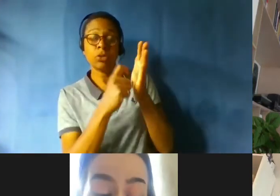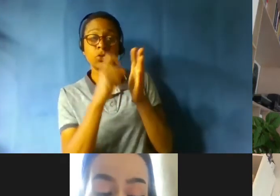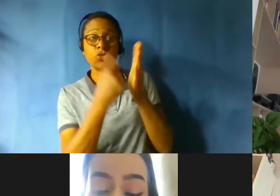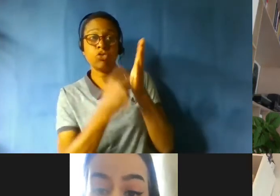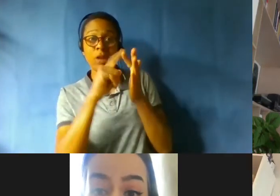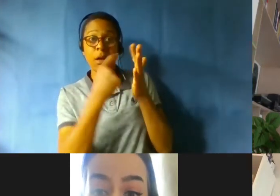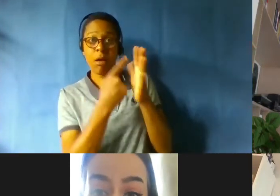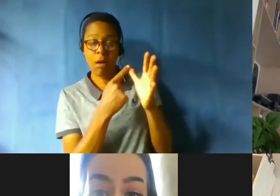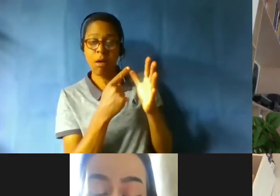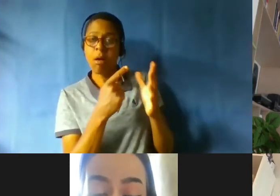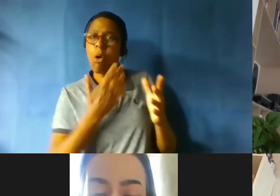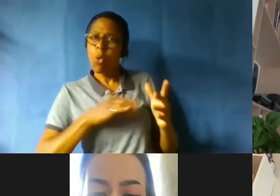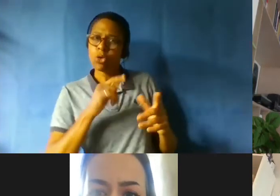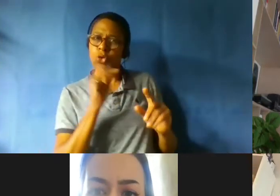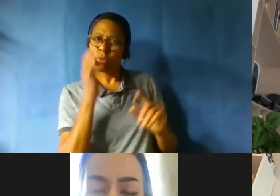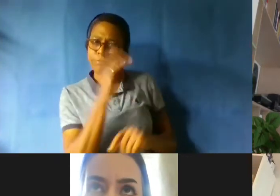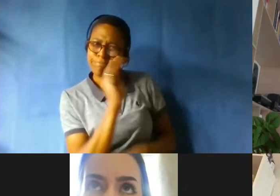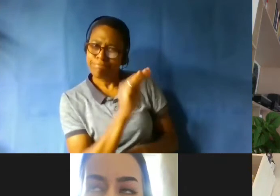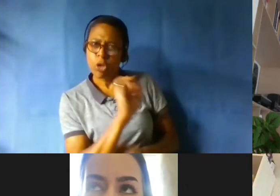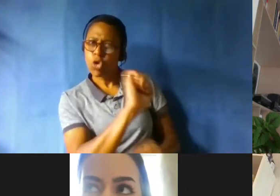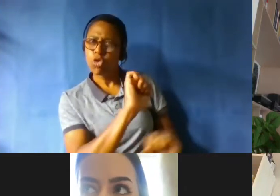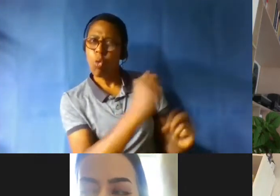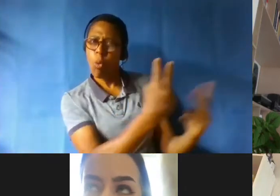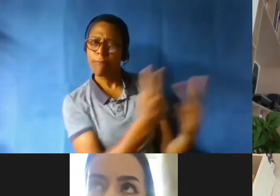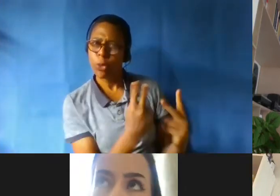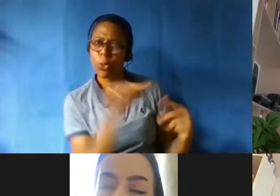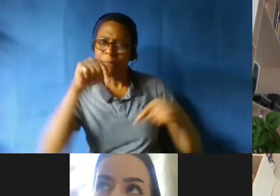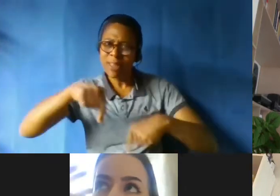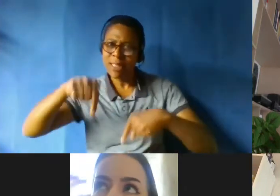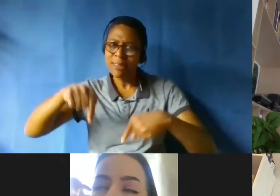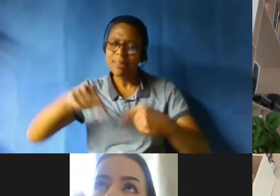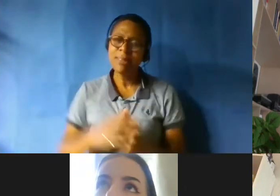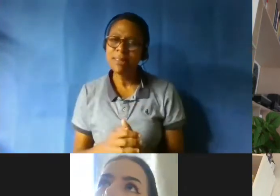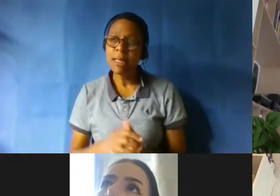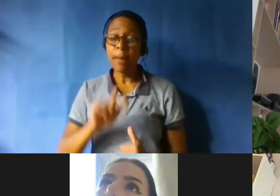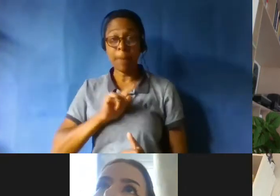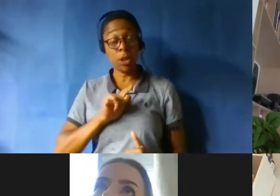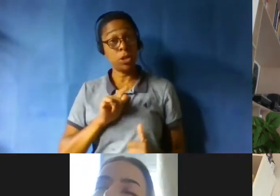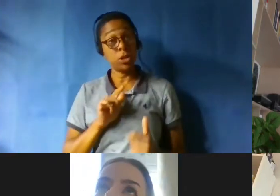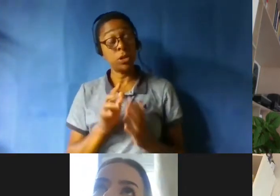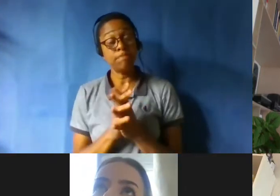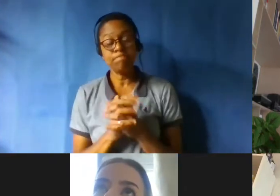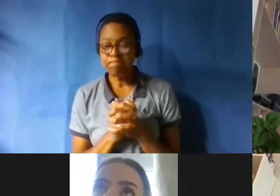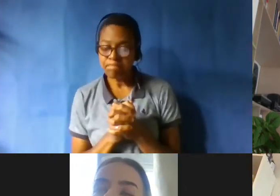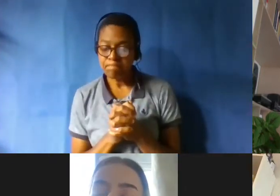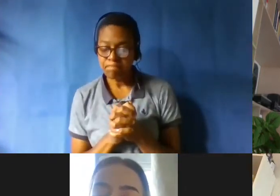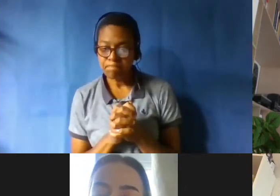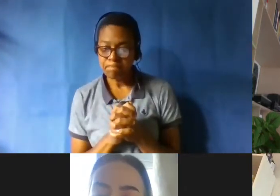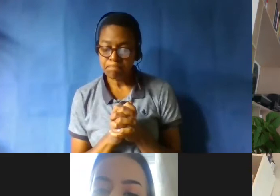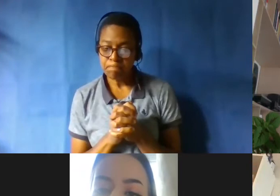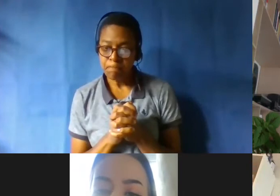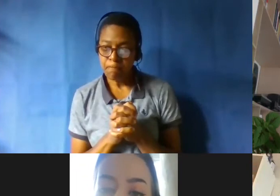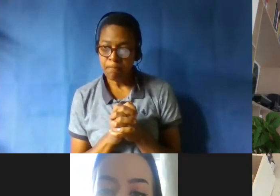from her perspective on actually because I think our two ideas really spoke to